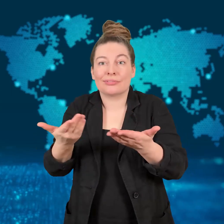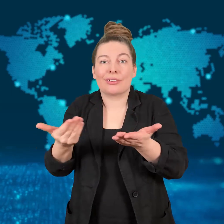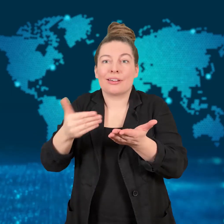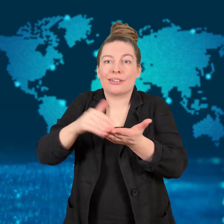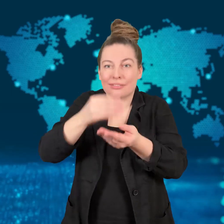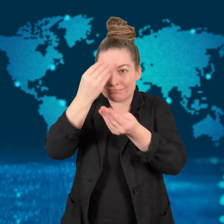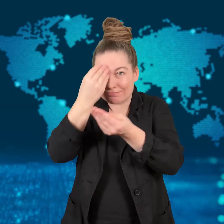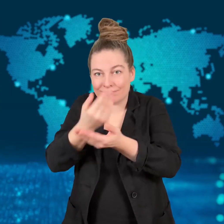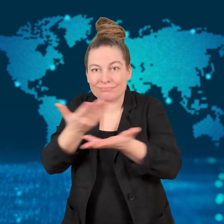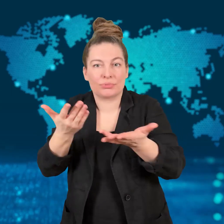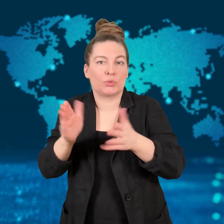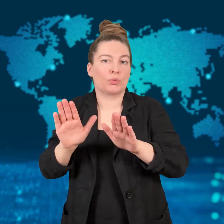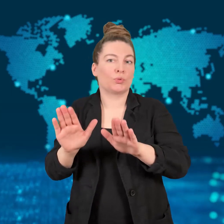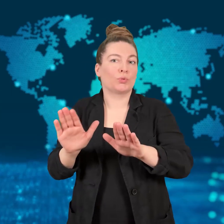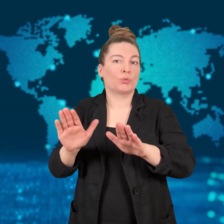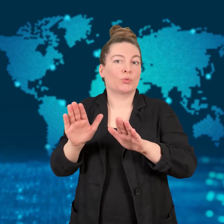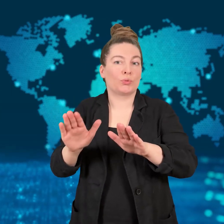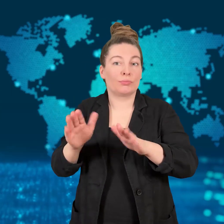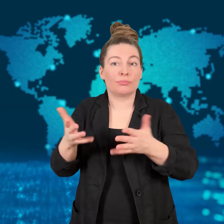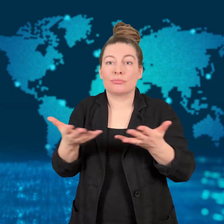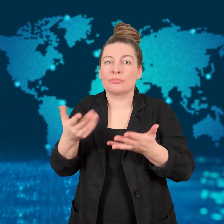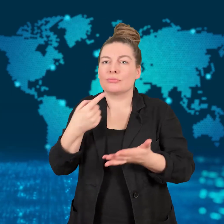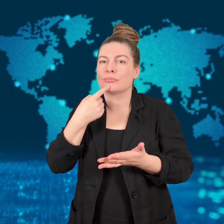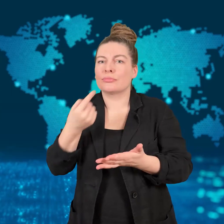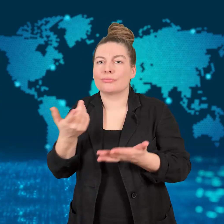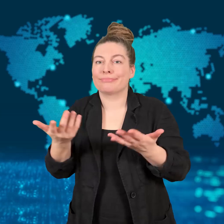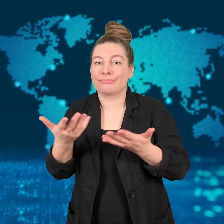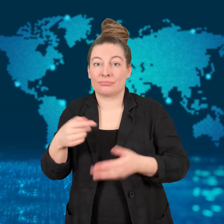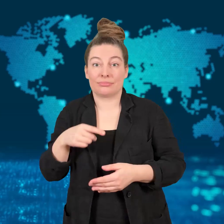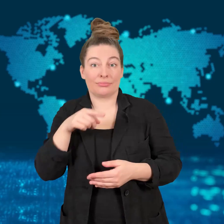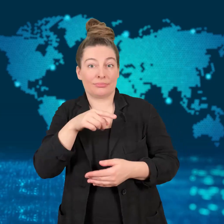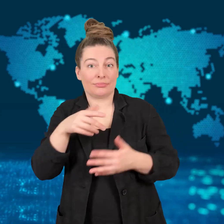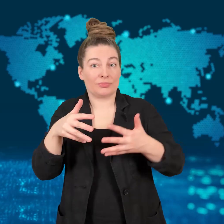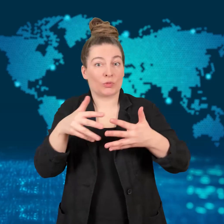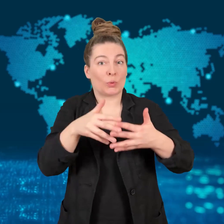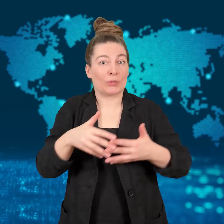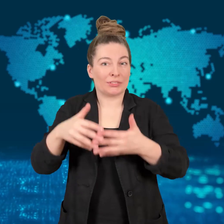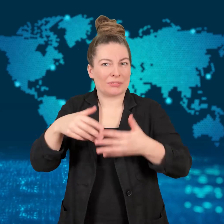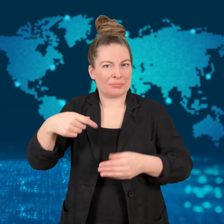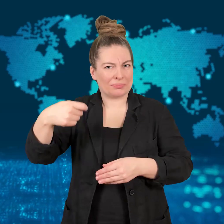In response, US President Trump issued a warning to